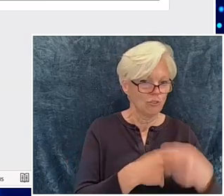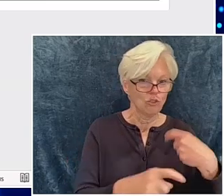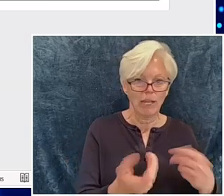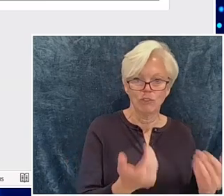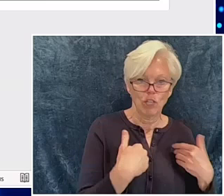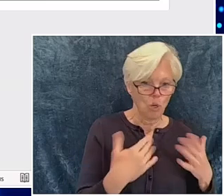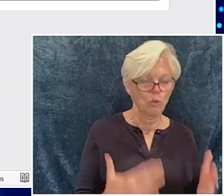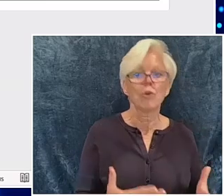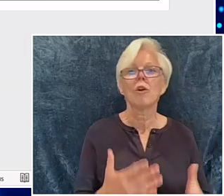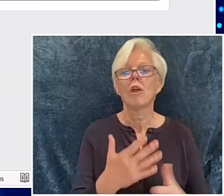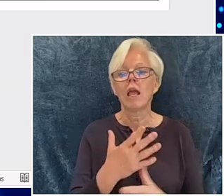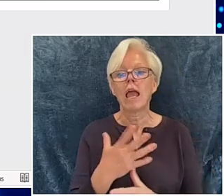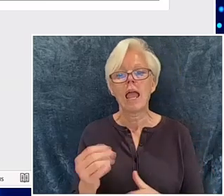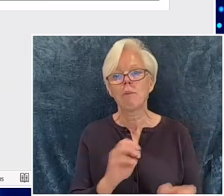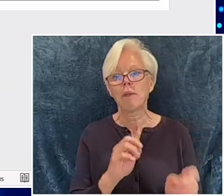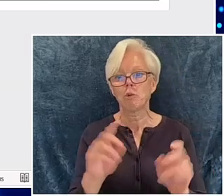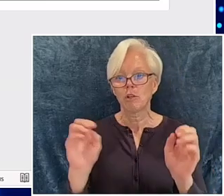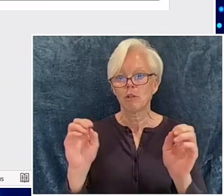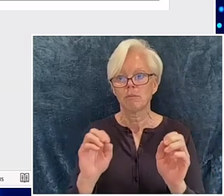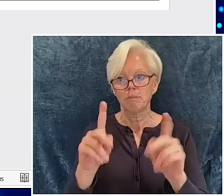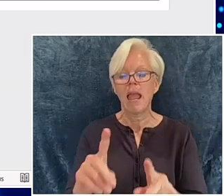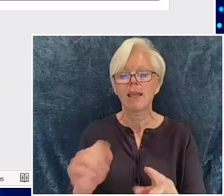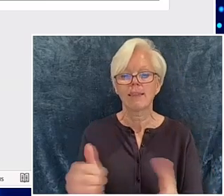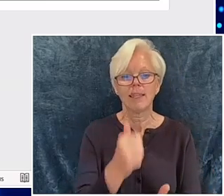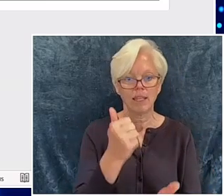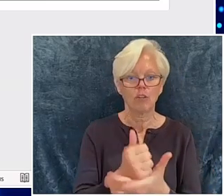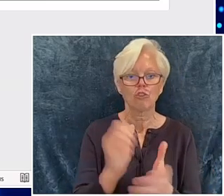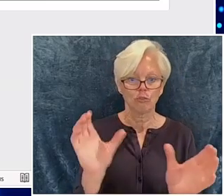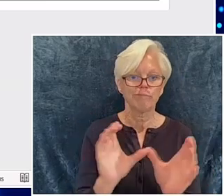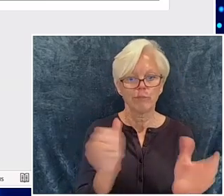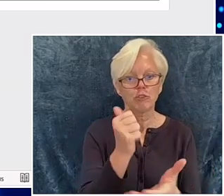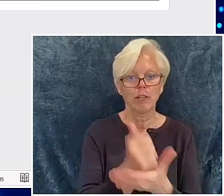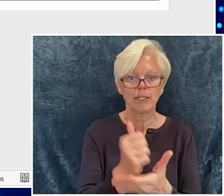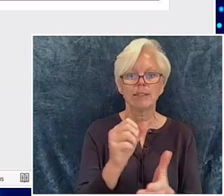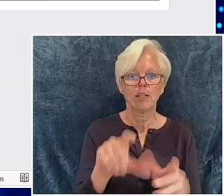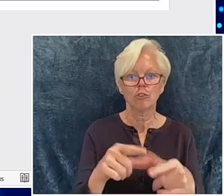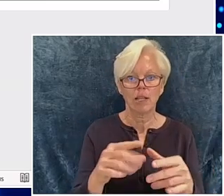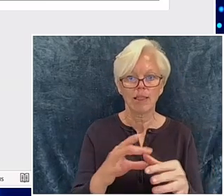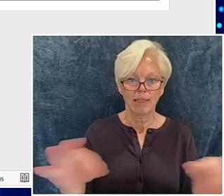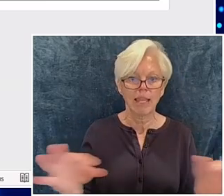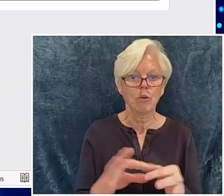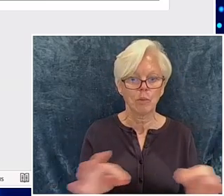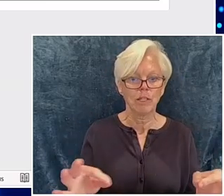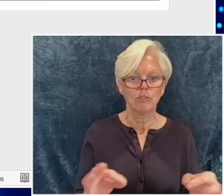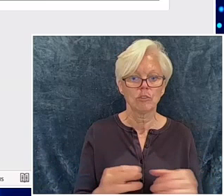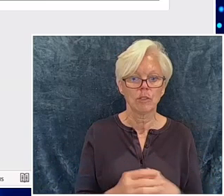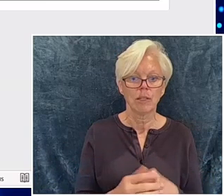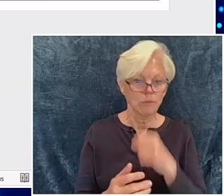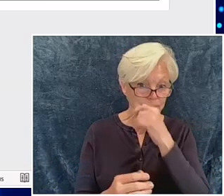accreditation language here, which is- or left that rather, state exempts the institution based on the institution's